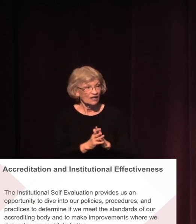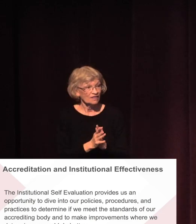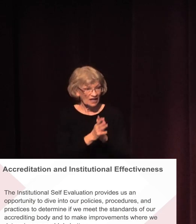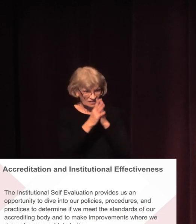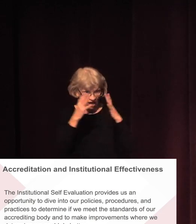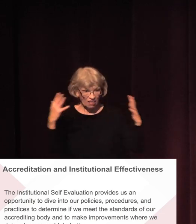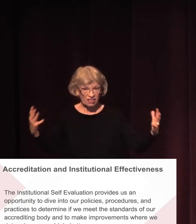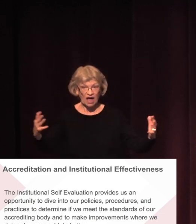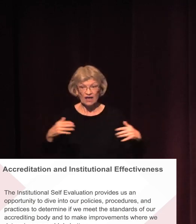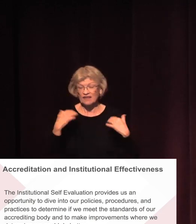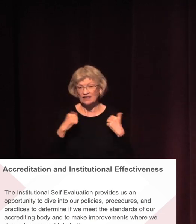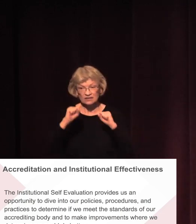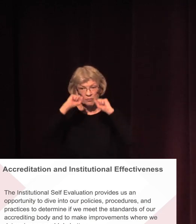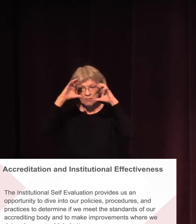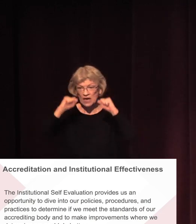standard, could you let us know? Wow!